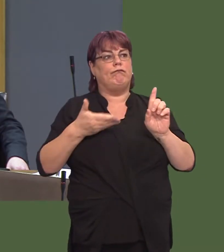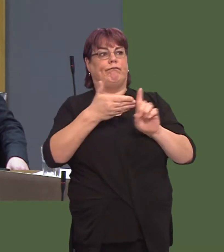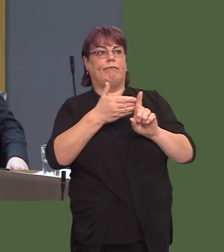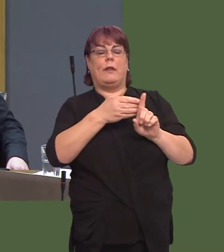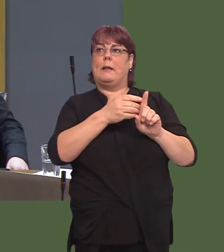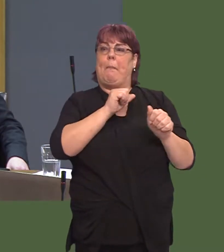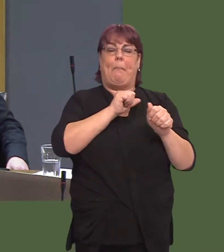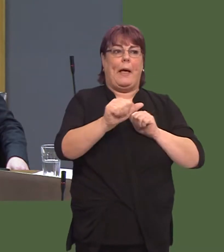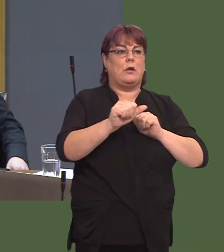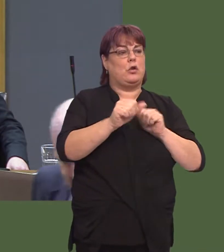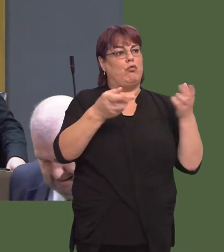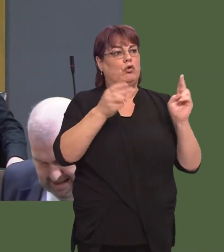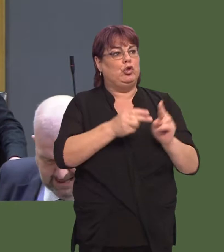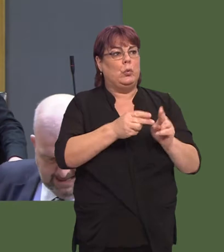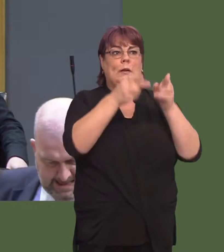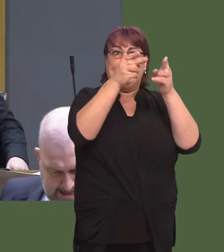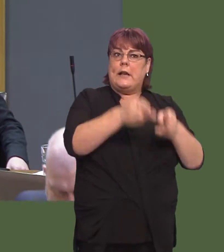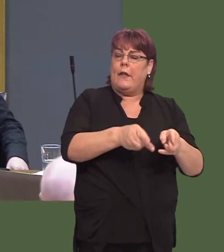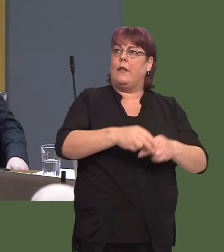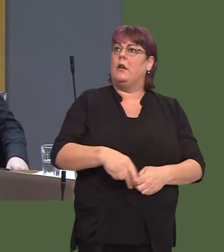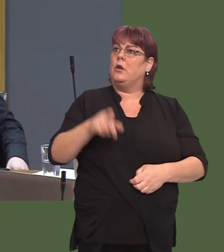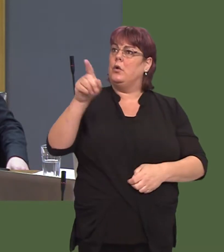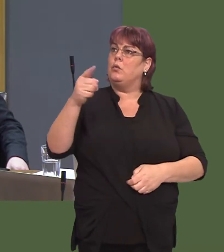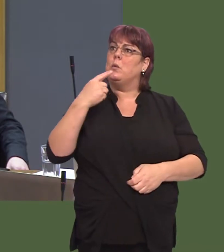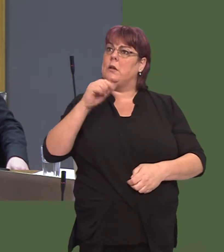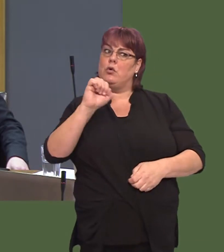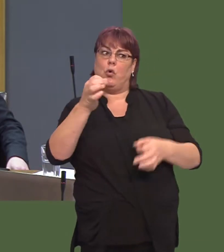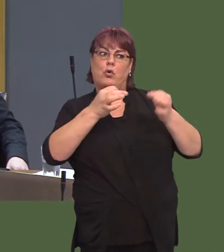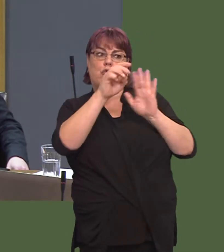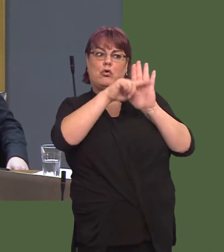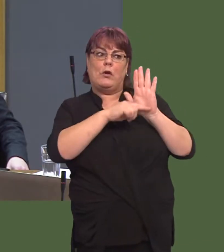And, in your substance misuse strategy, you claim to be committed to a harm-reduction approach.